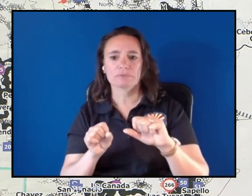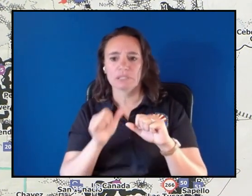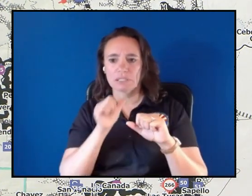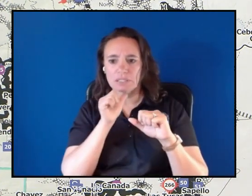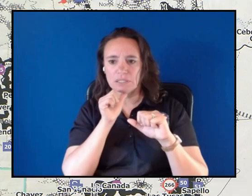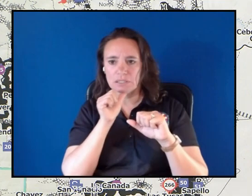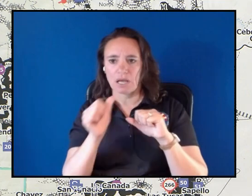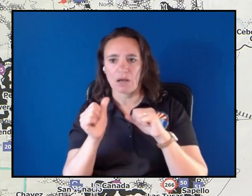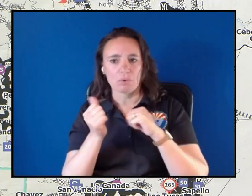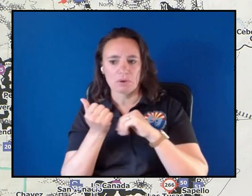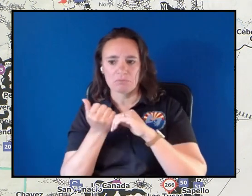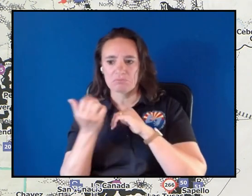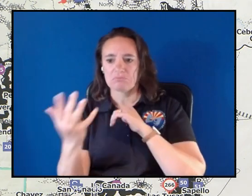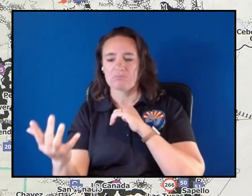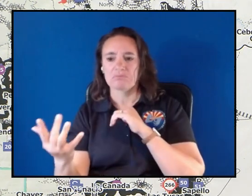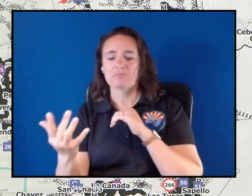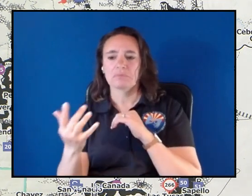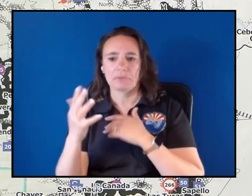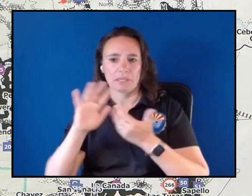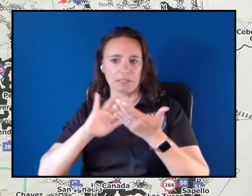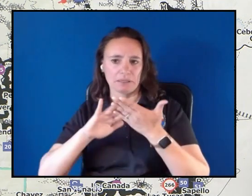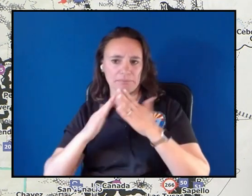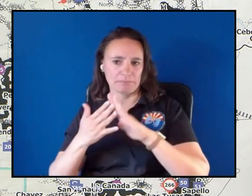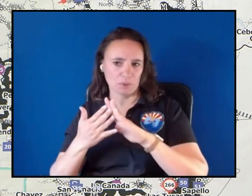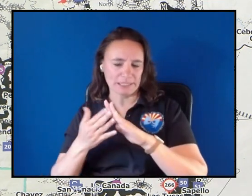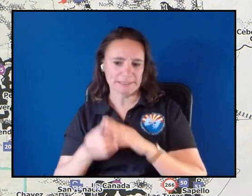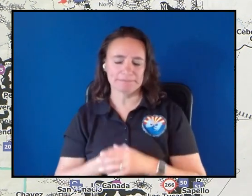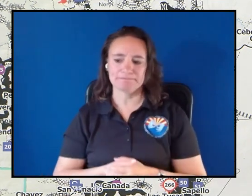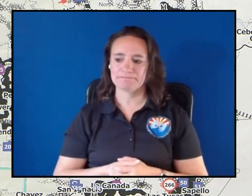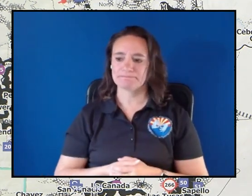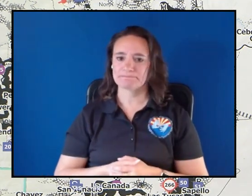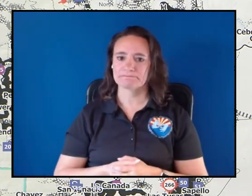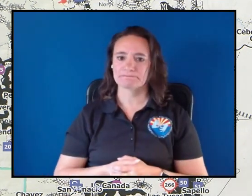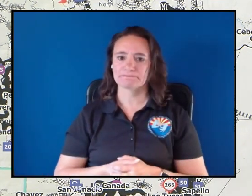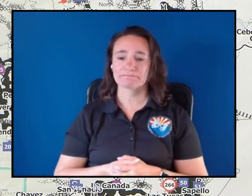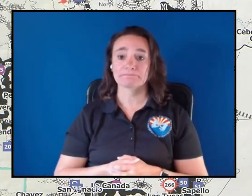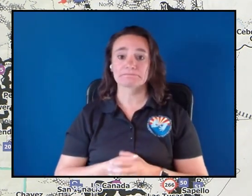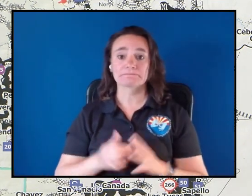Additionally, with that, the Facebook account hat you